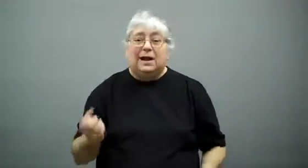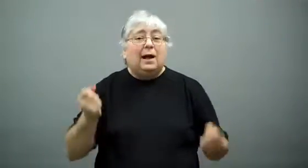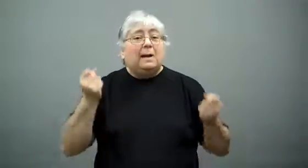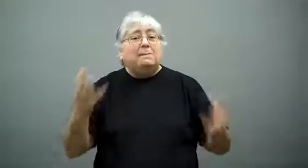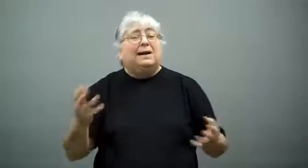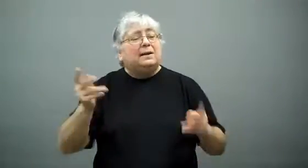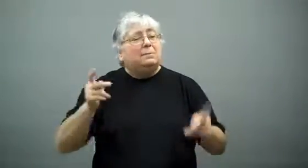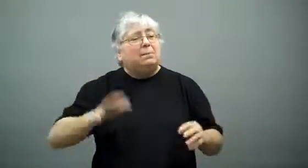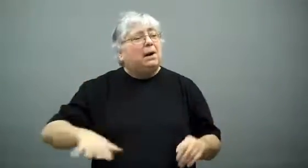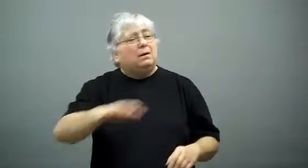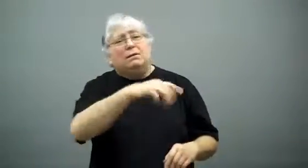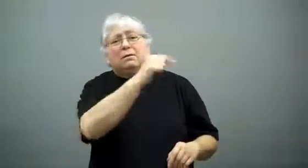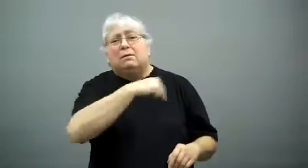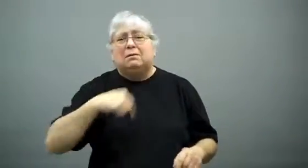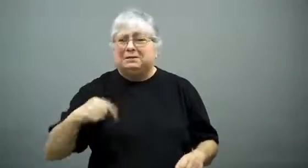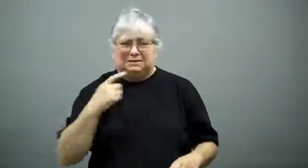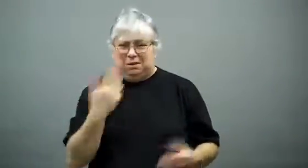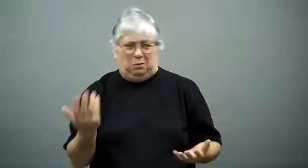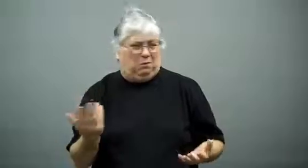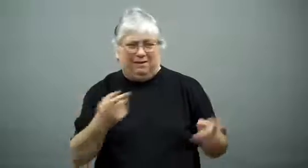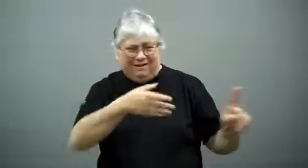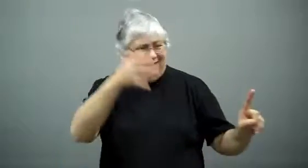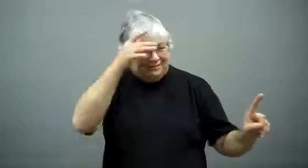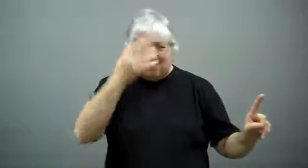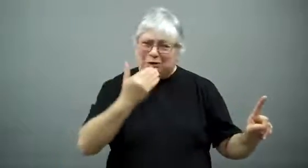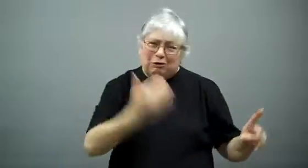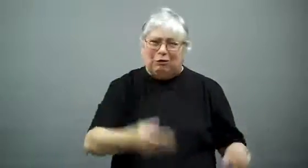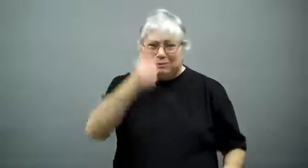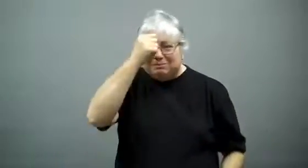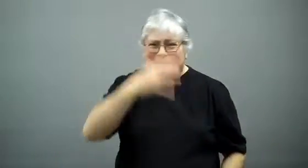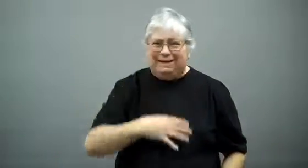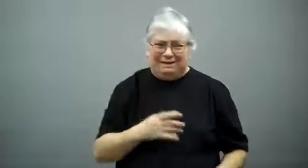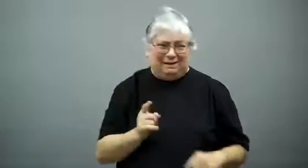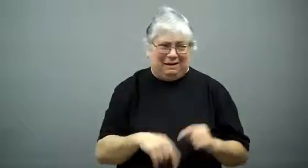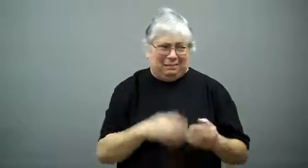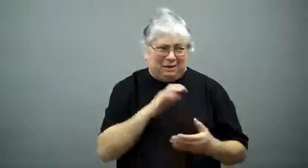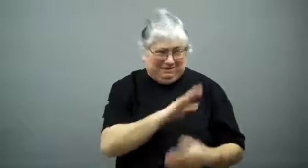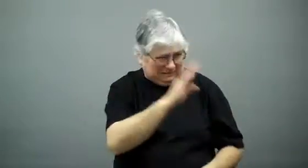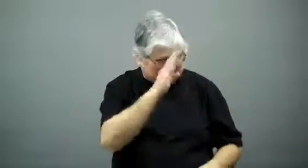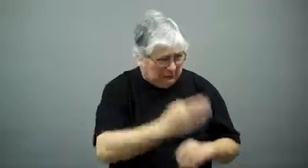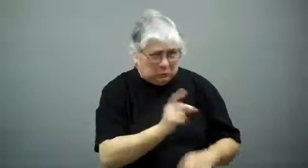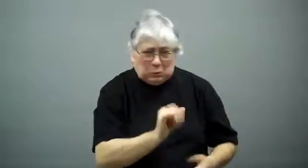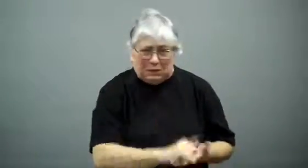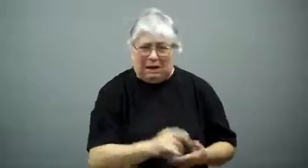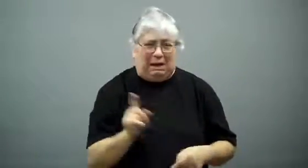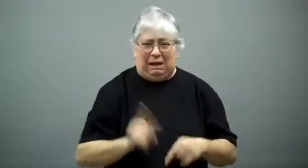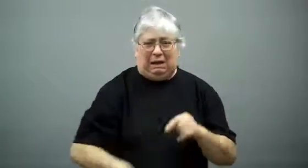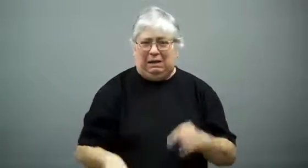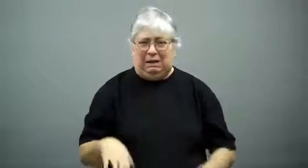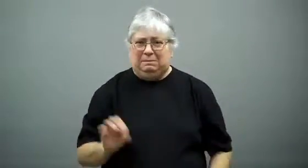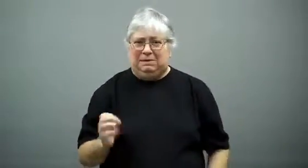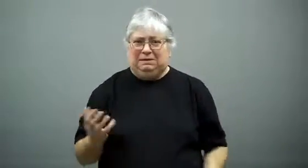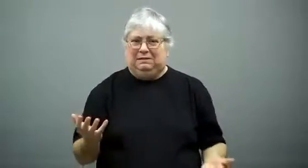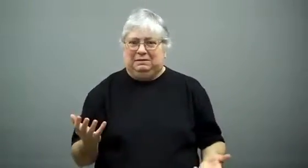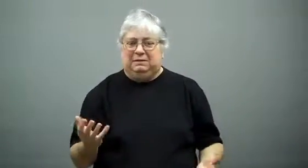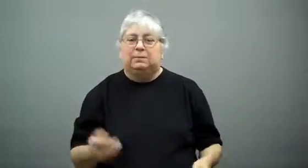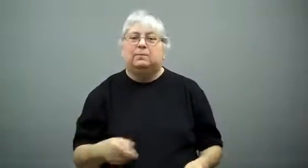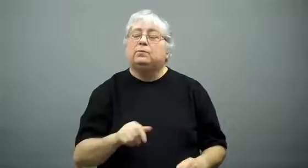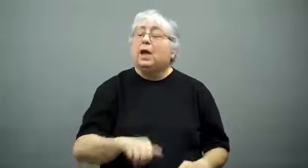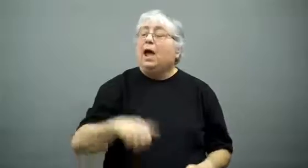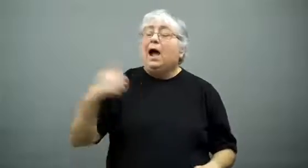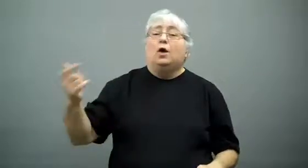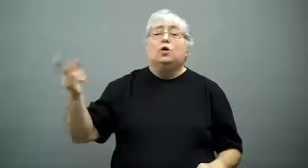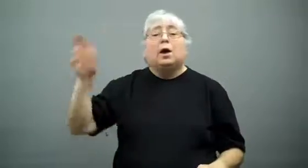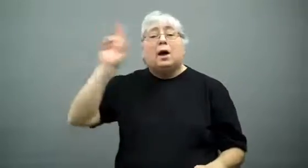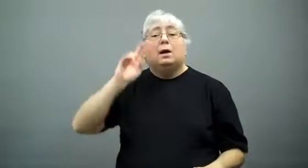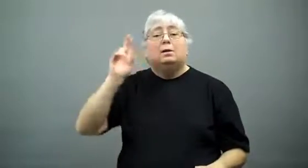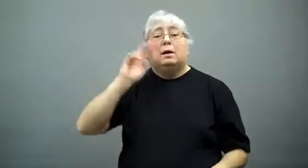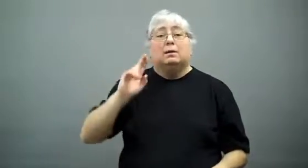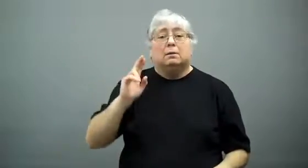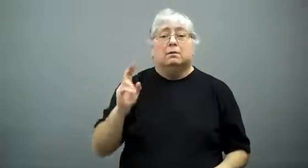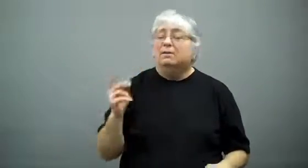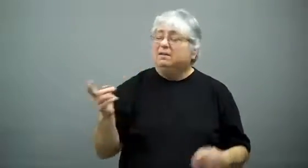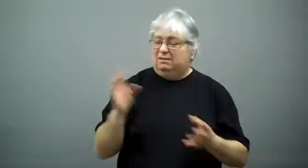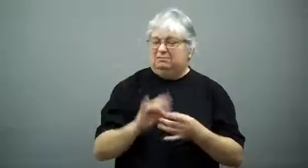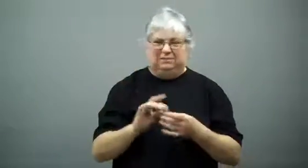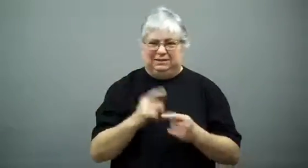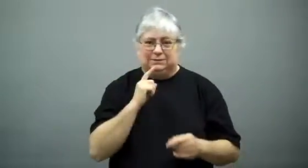Many say the father is a good man, and can't believe his sons would do this.